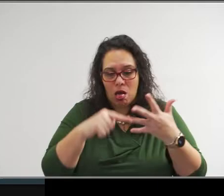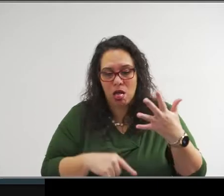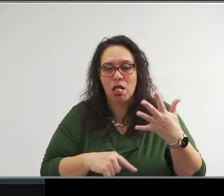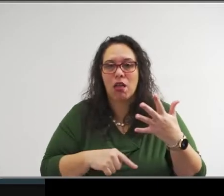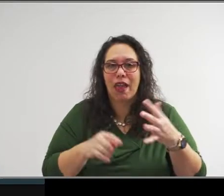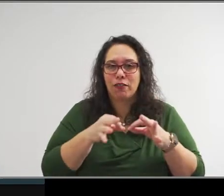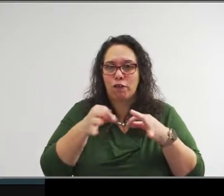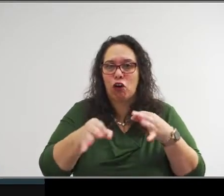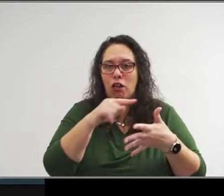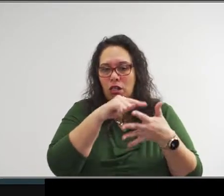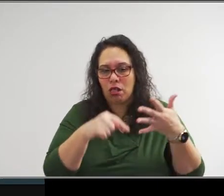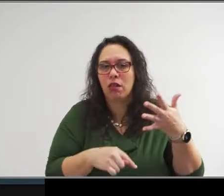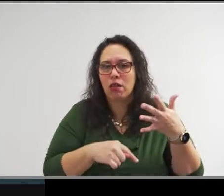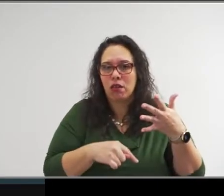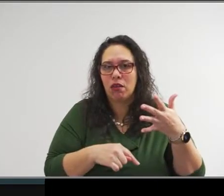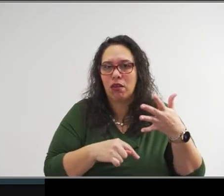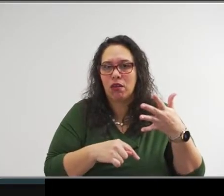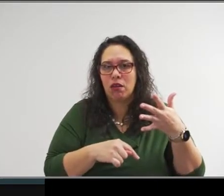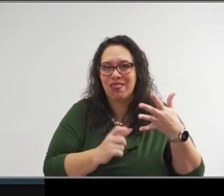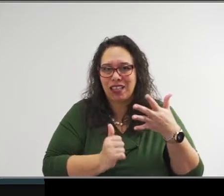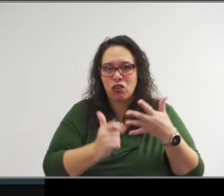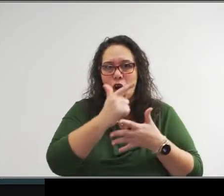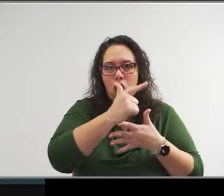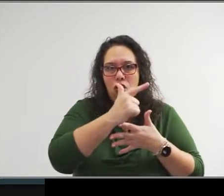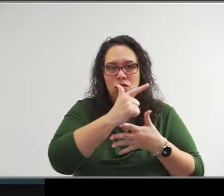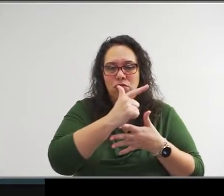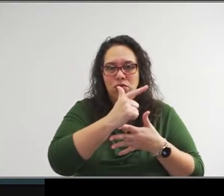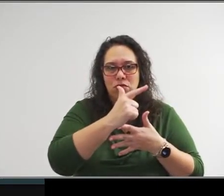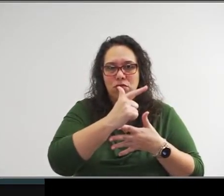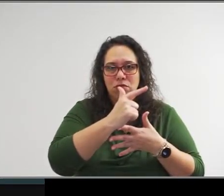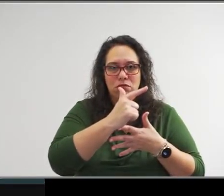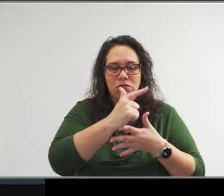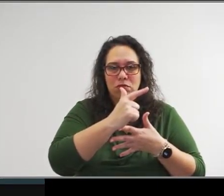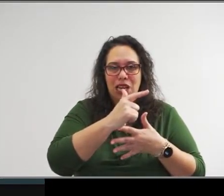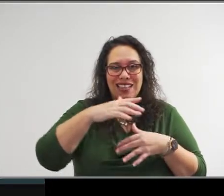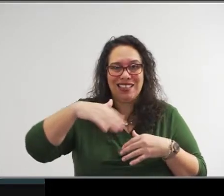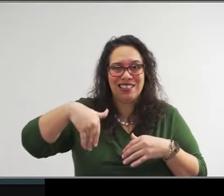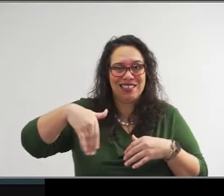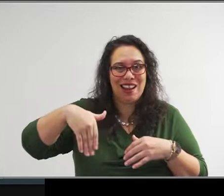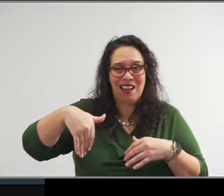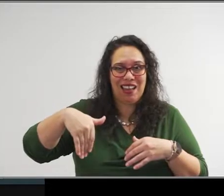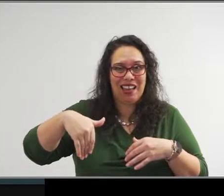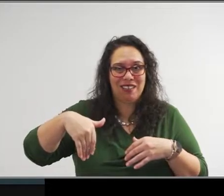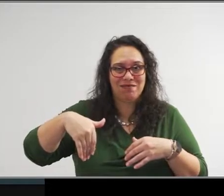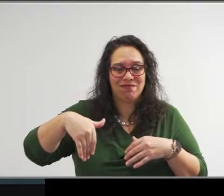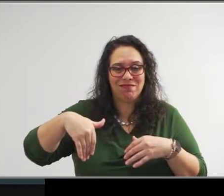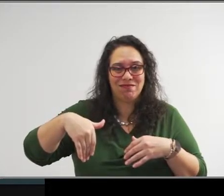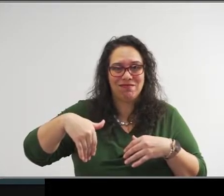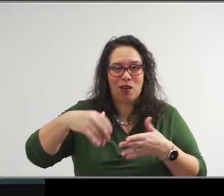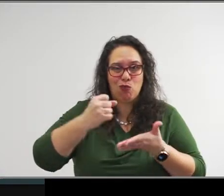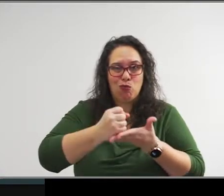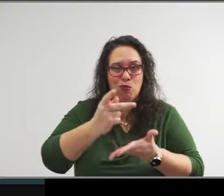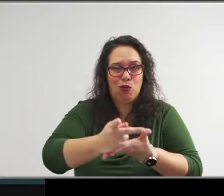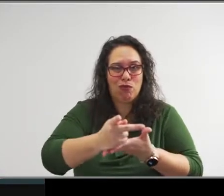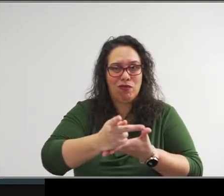that's all not set in stone until something is signed in June. Correct?